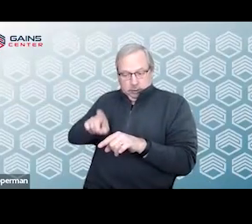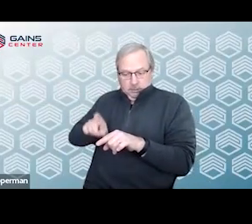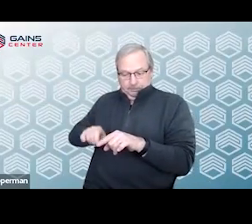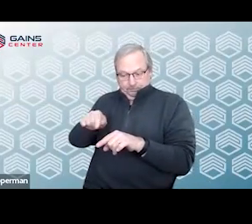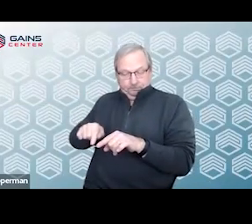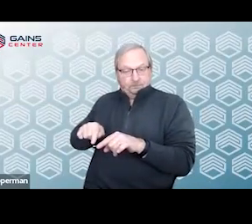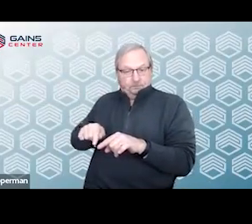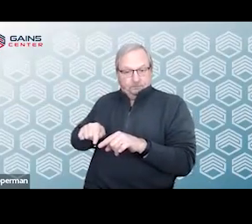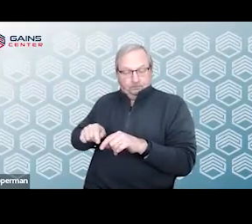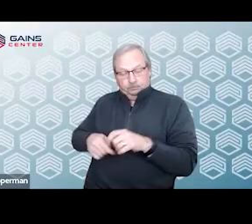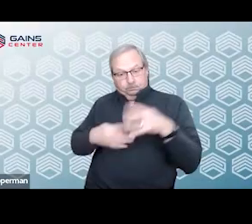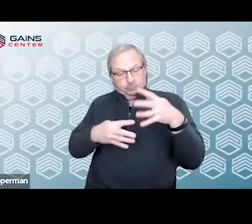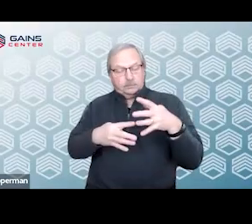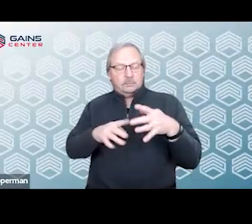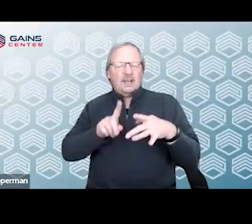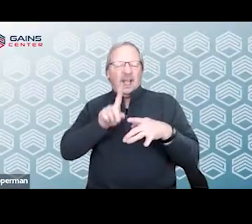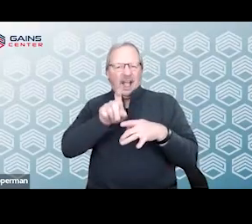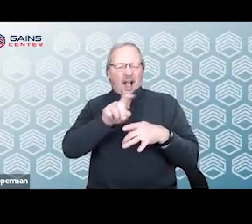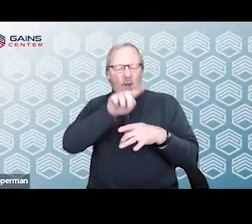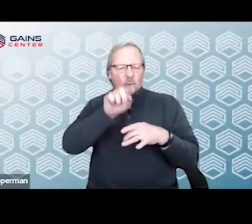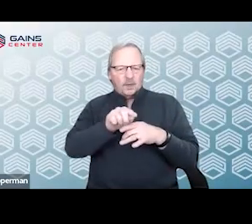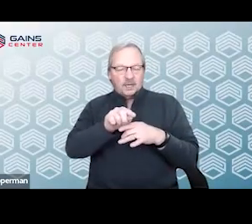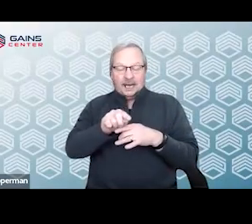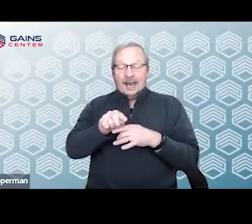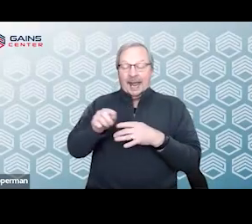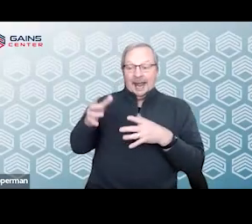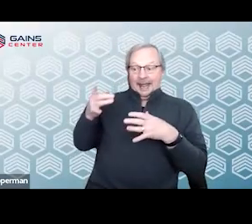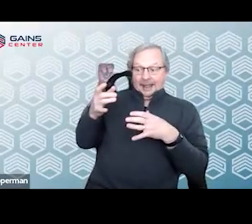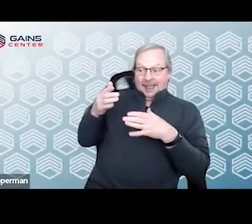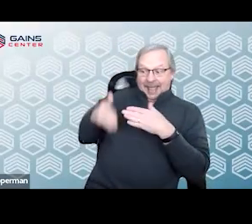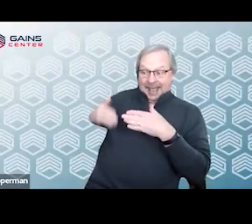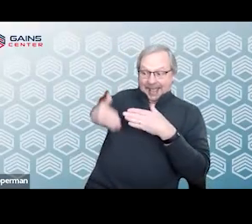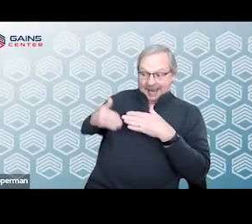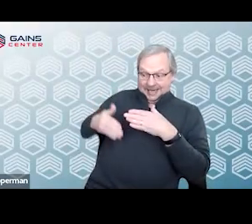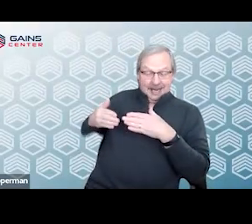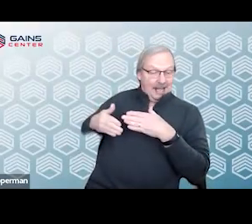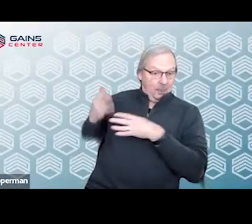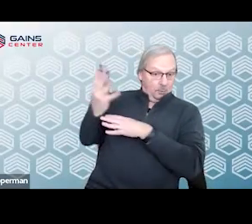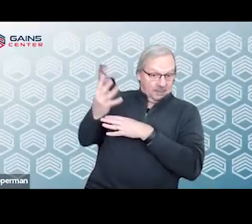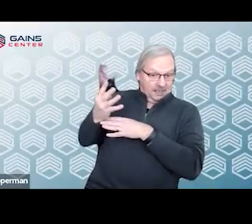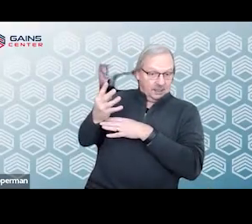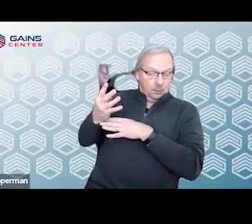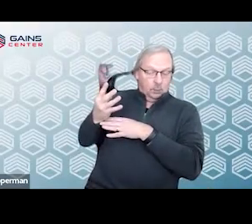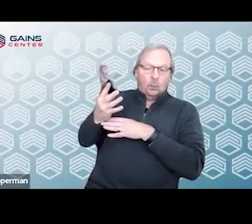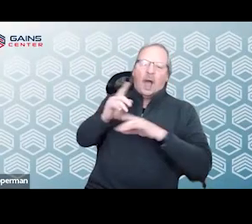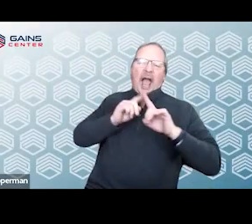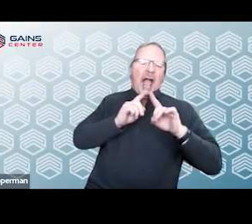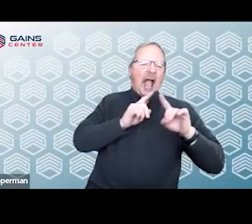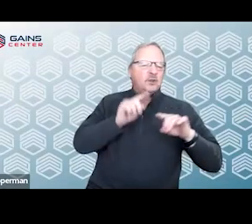And at the conclusion of the presentation, we will cover as many of your questions as time permits. We'll also be conducting a couple